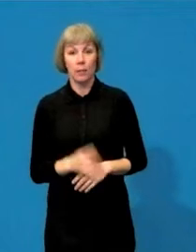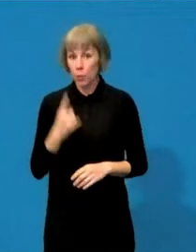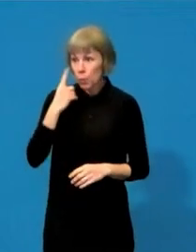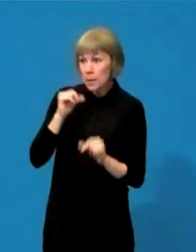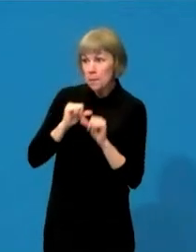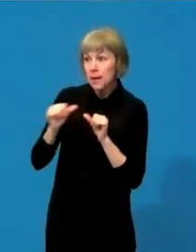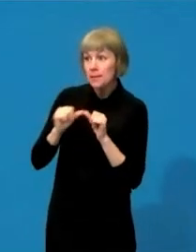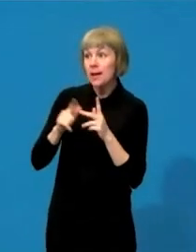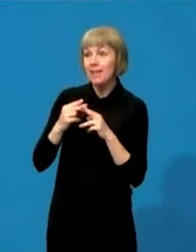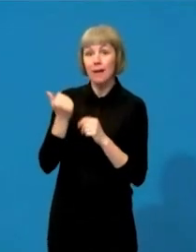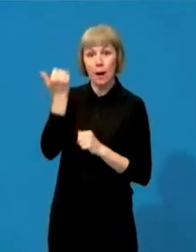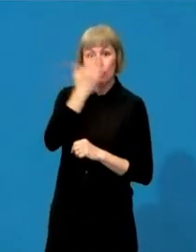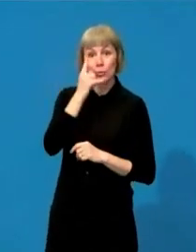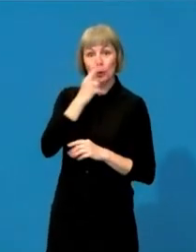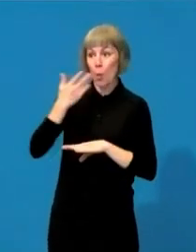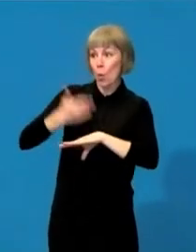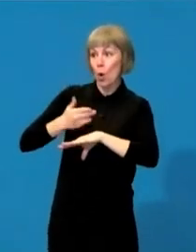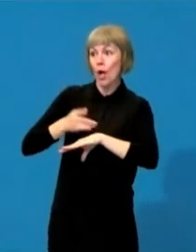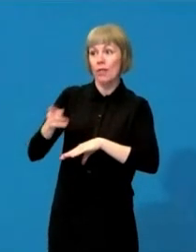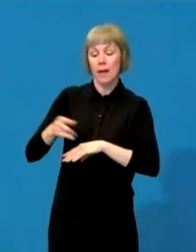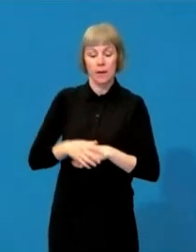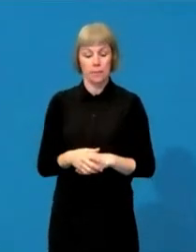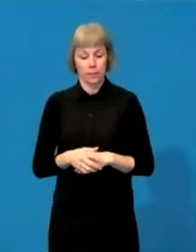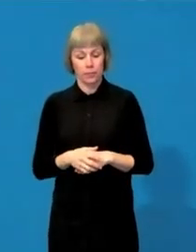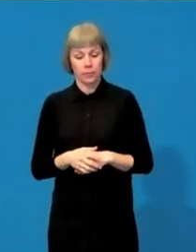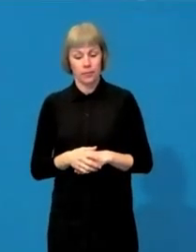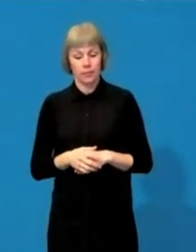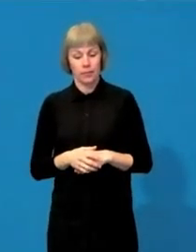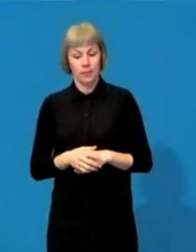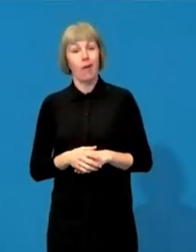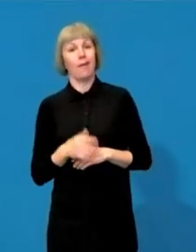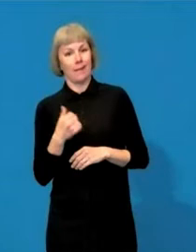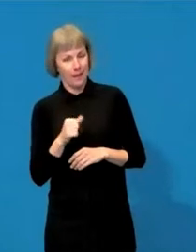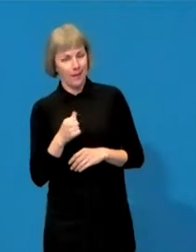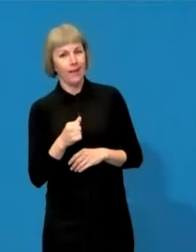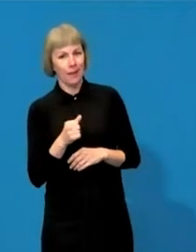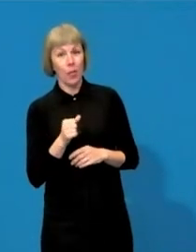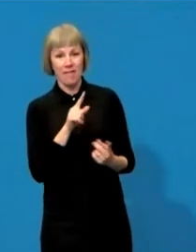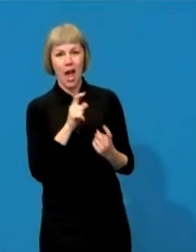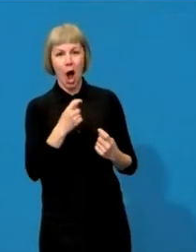there working? MR BEDFORD: Well, if they hired me and you, it would change everything; right? MS TARRAGO: Yeah.